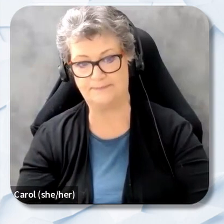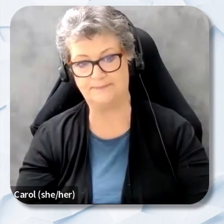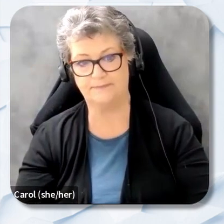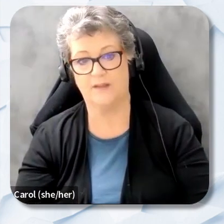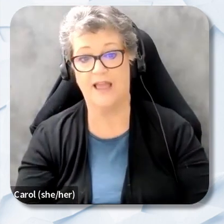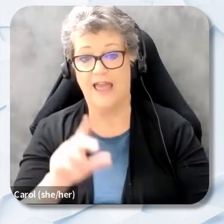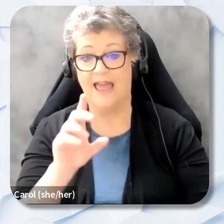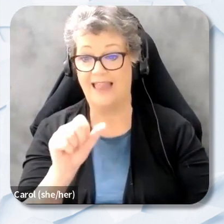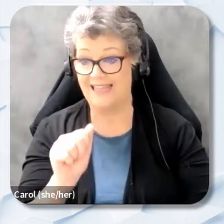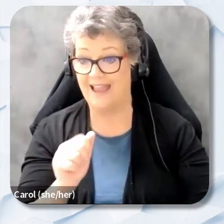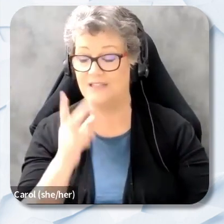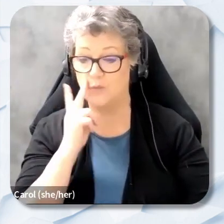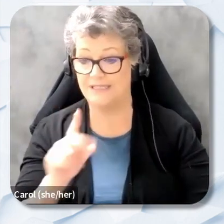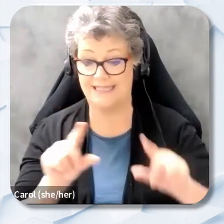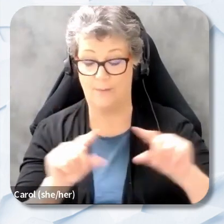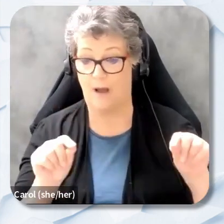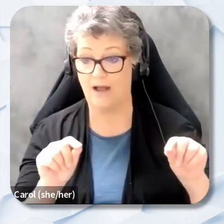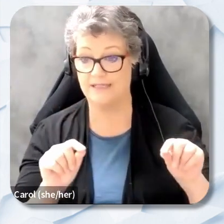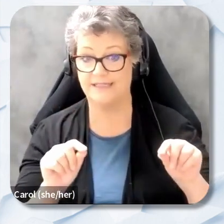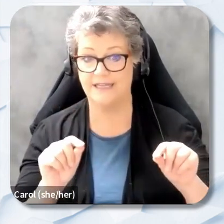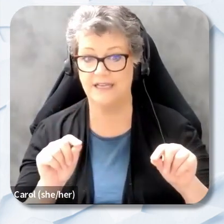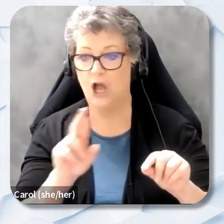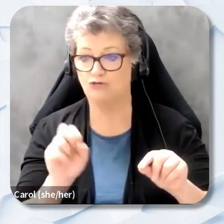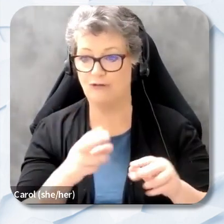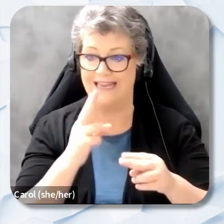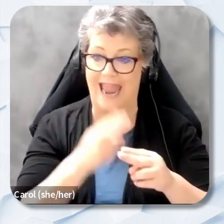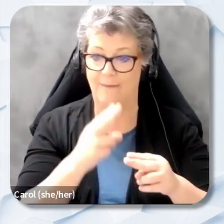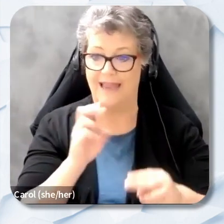LEAs will also see a box titled Remaining EEF Funds.